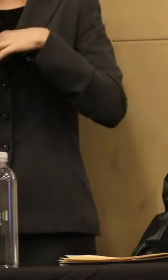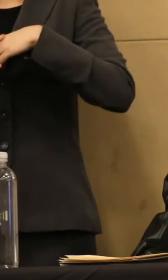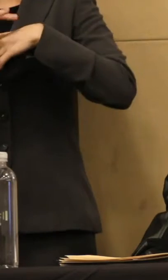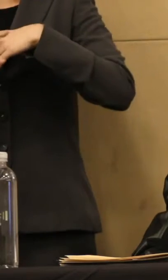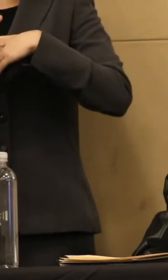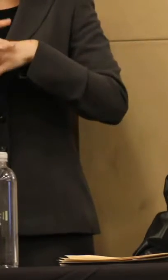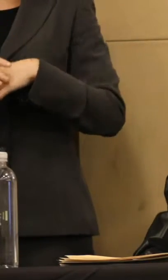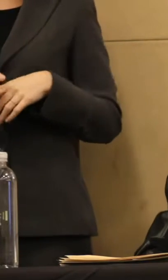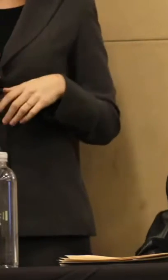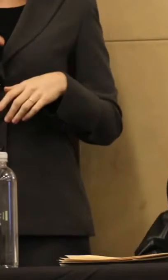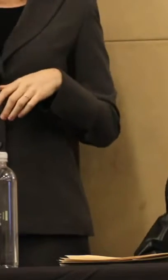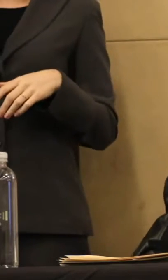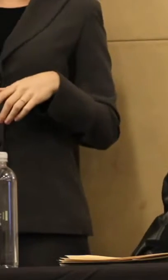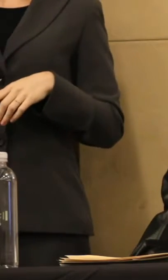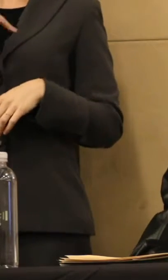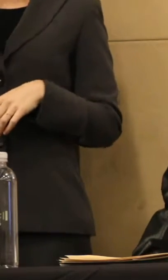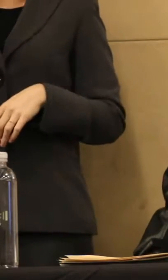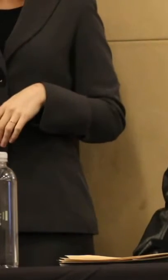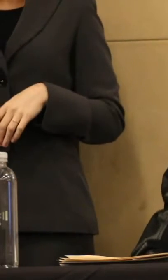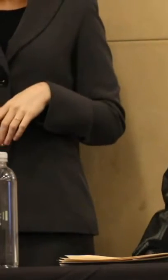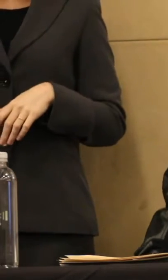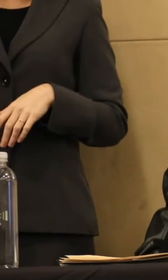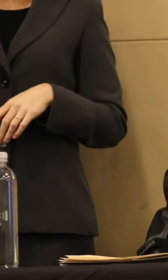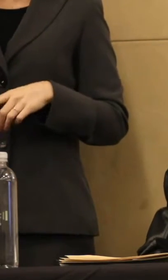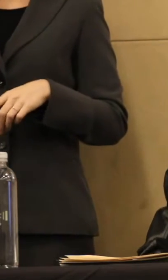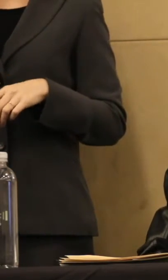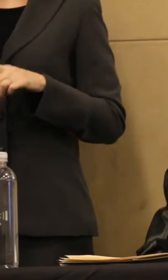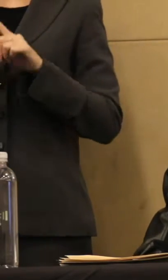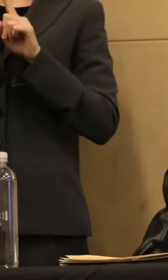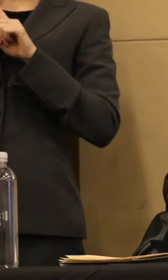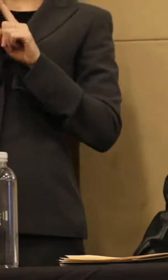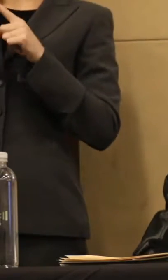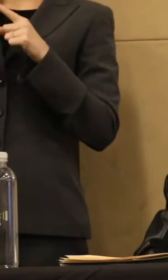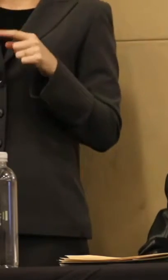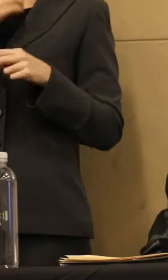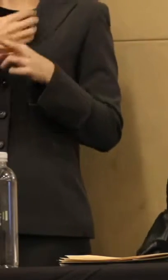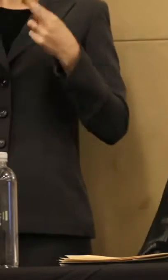assistance resource network on disability inclusion.